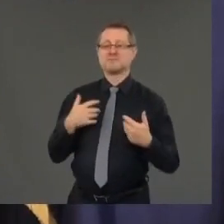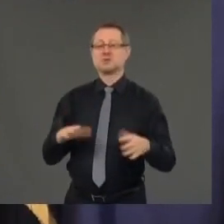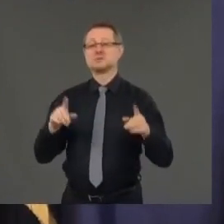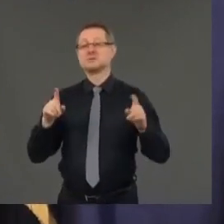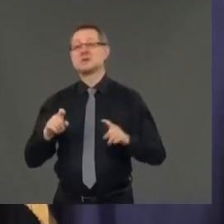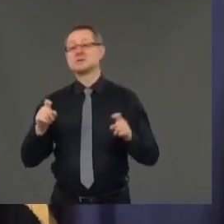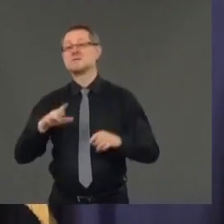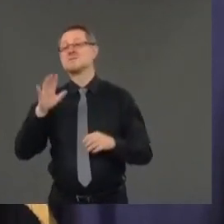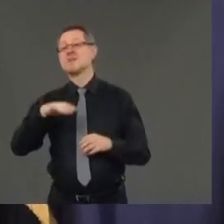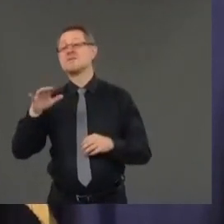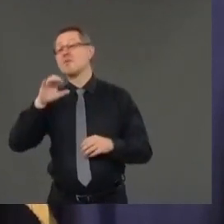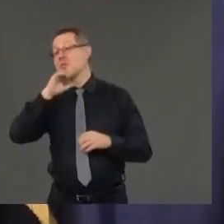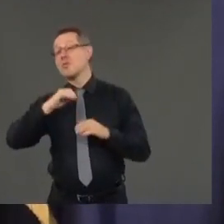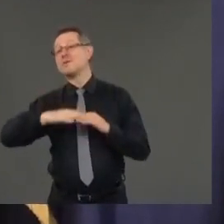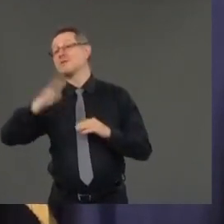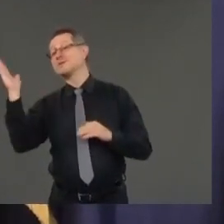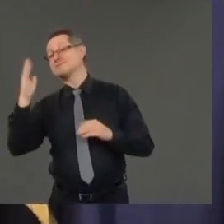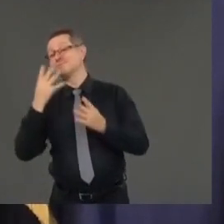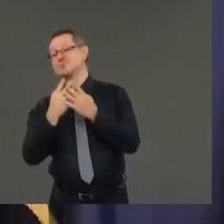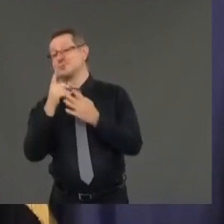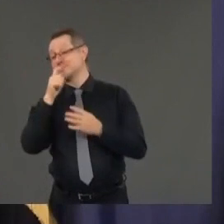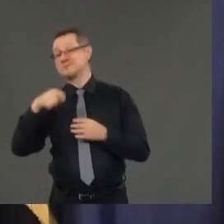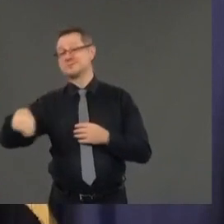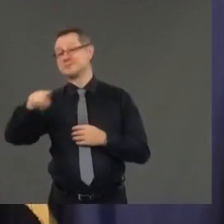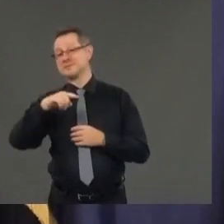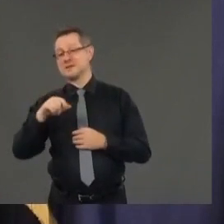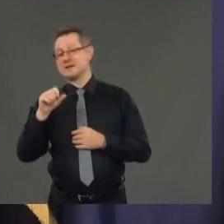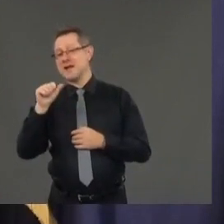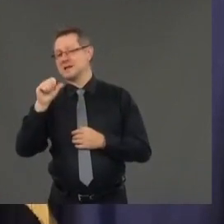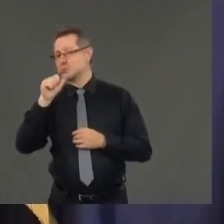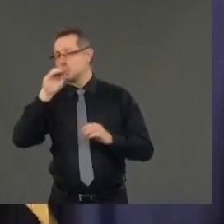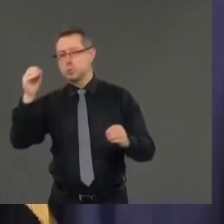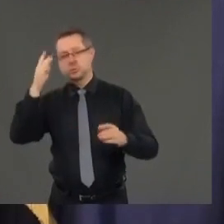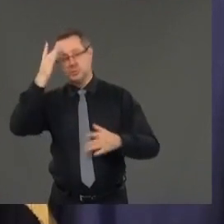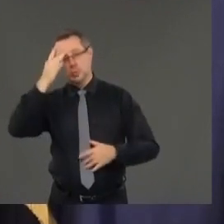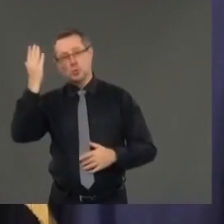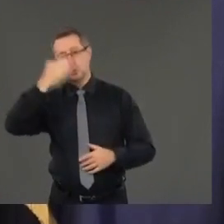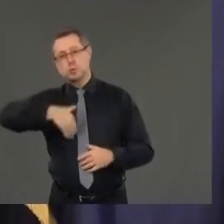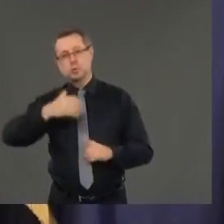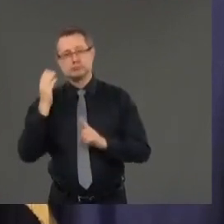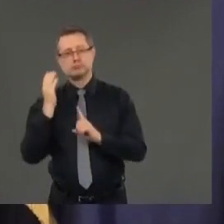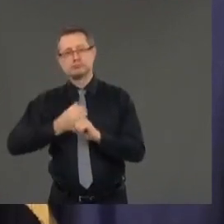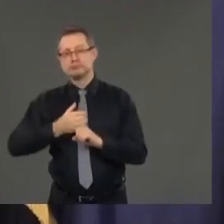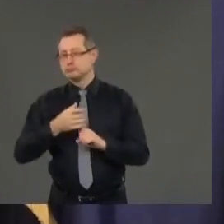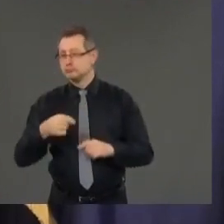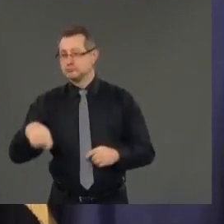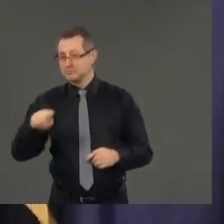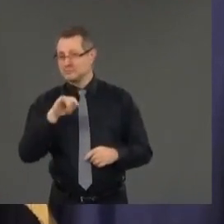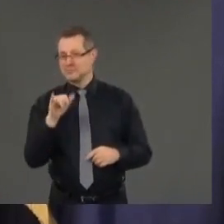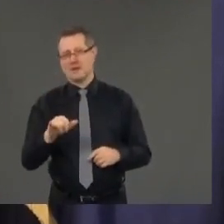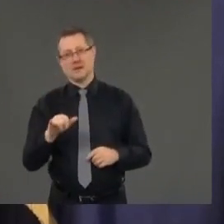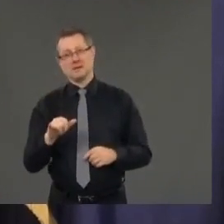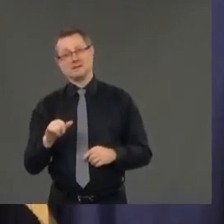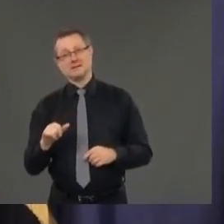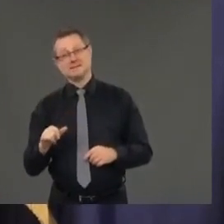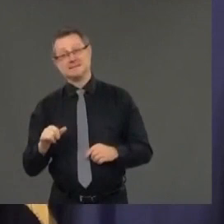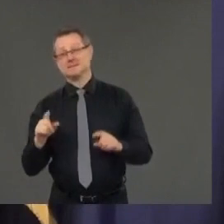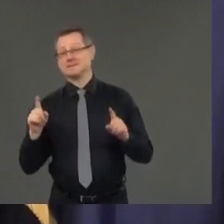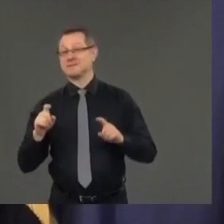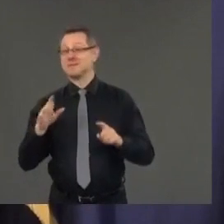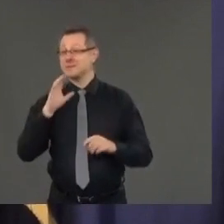INFECTION RATE IS.